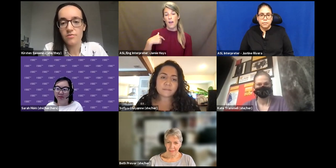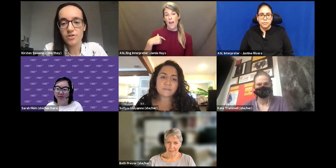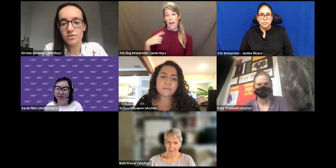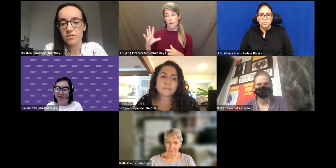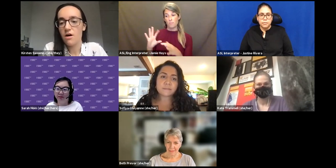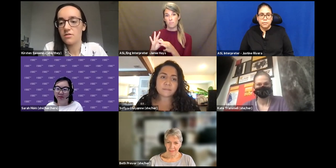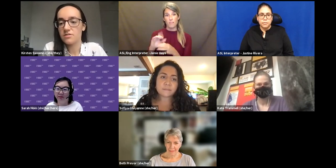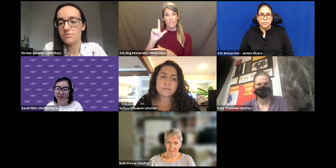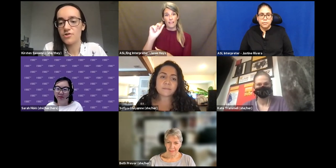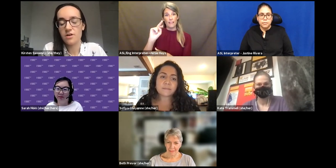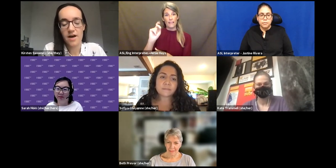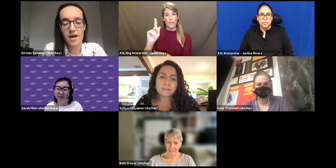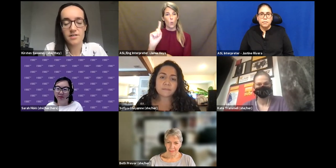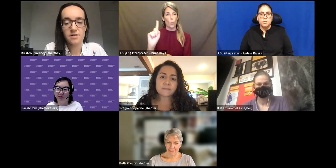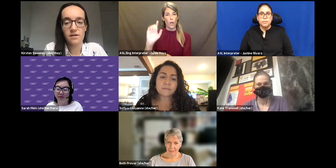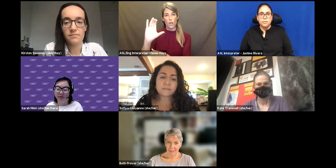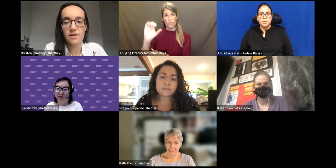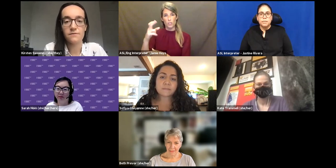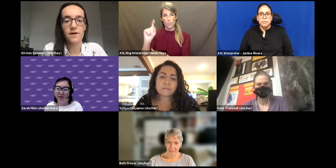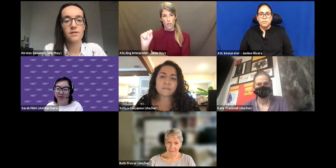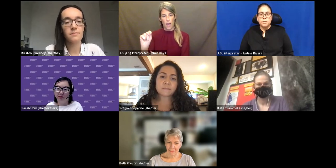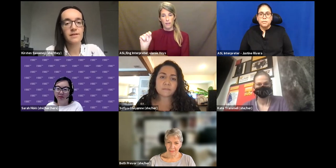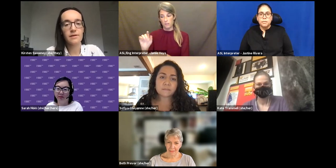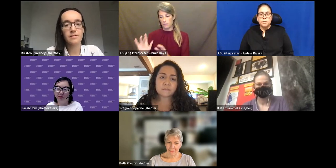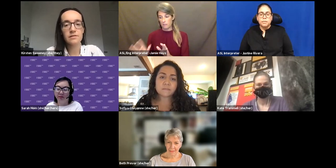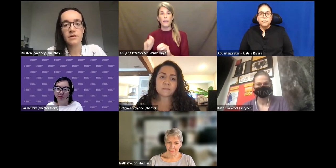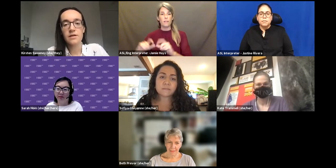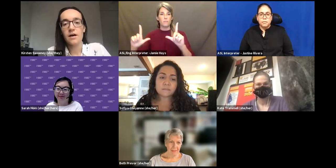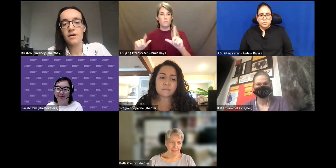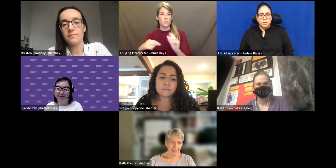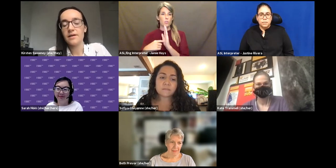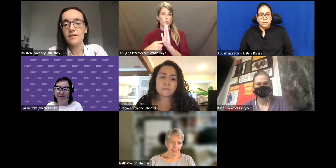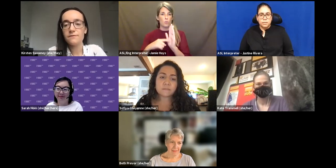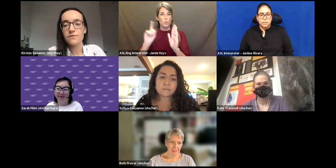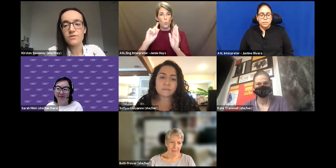register. I'll also share that in a follow up email. If you